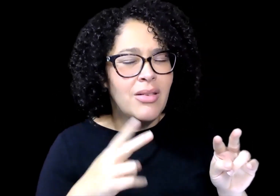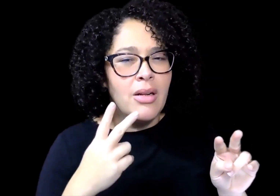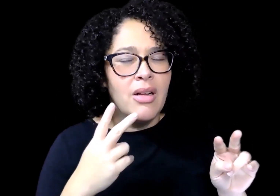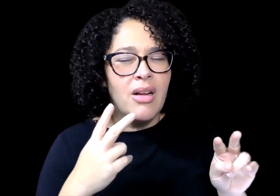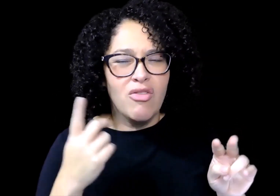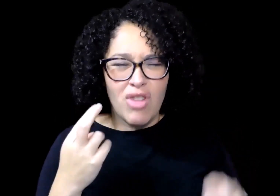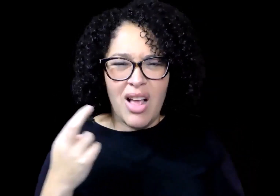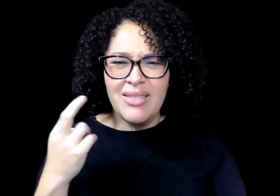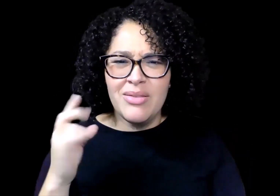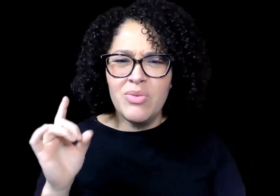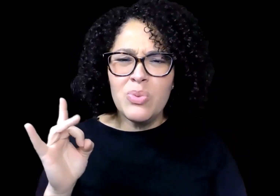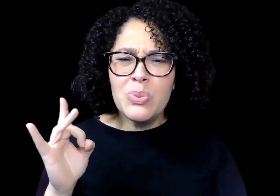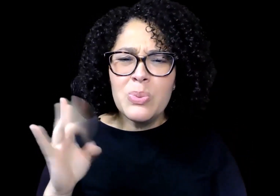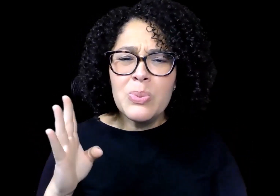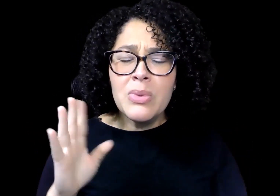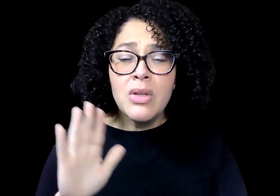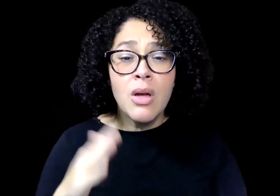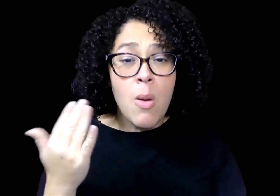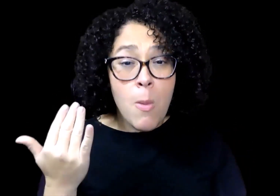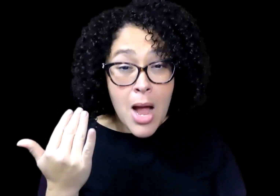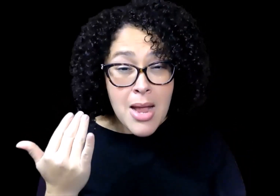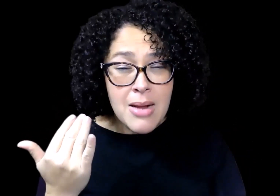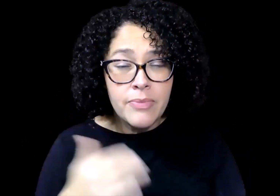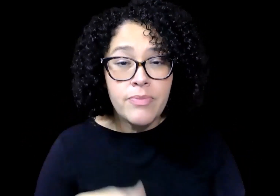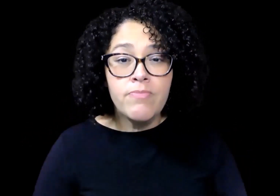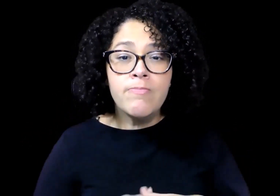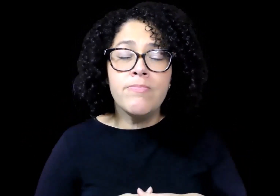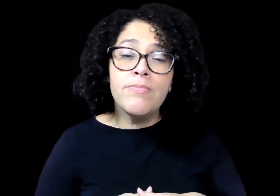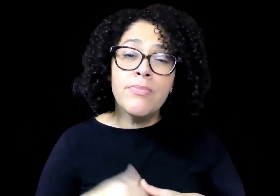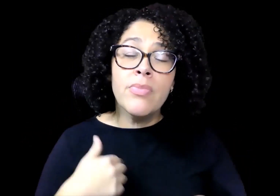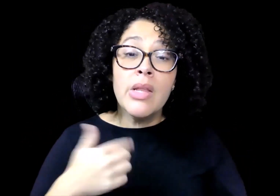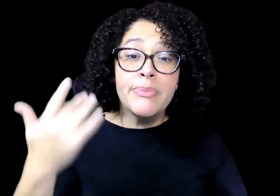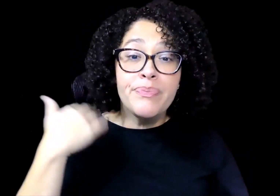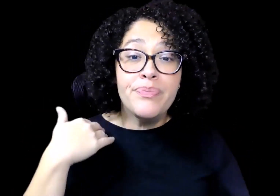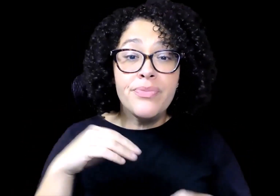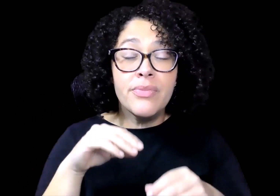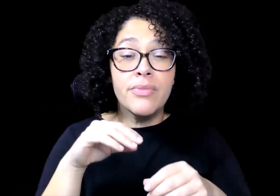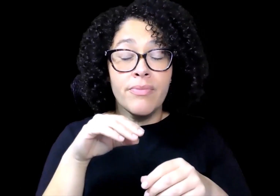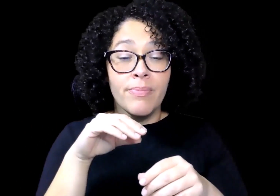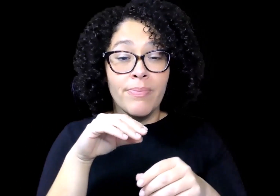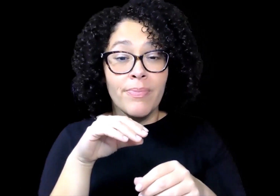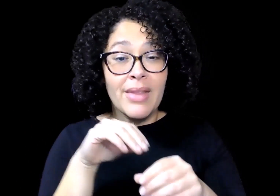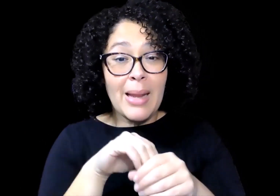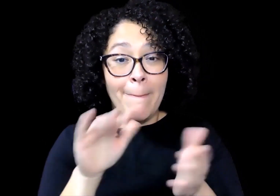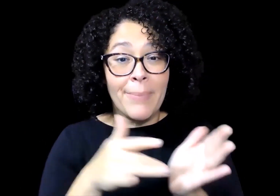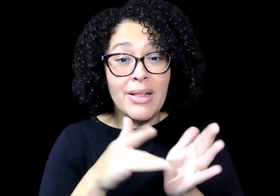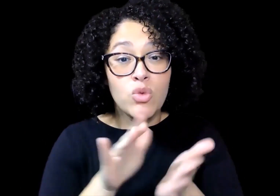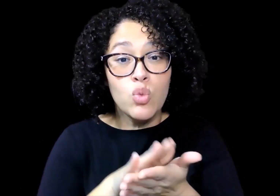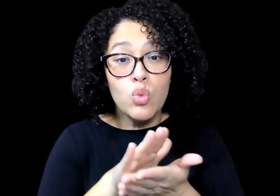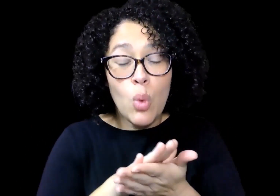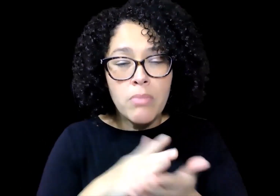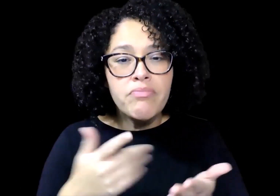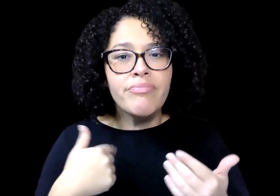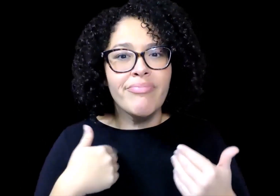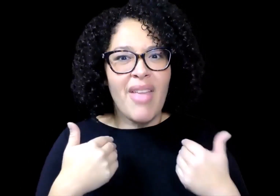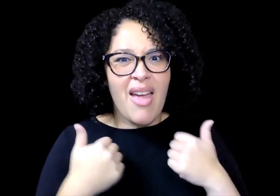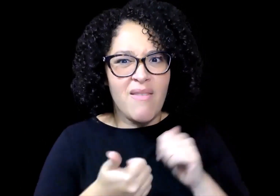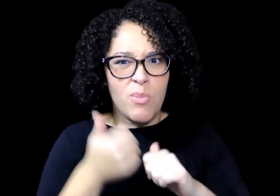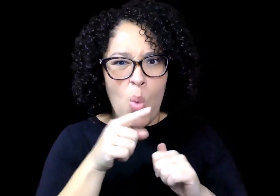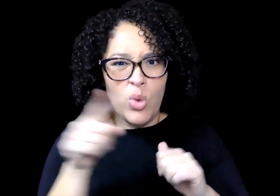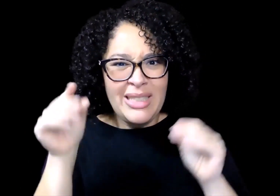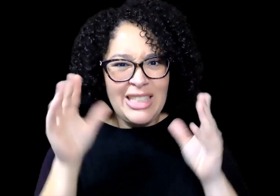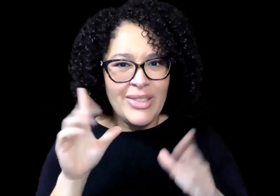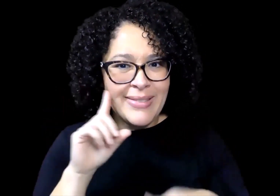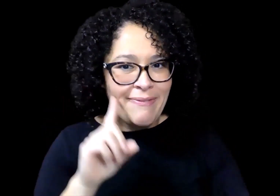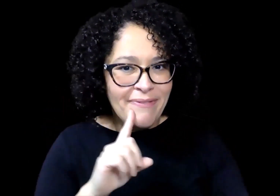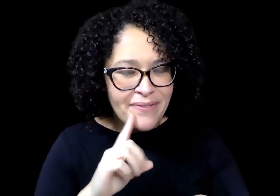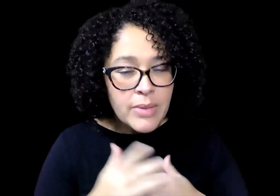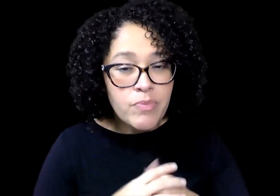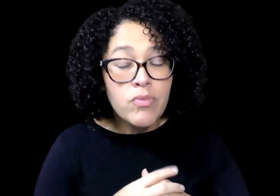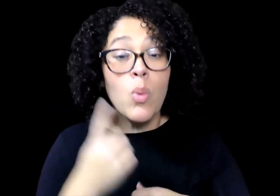through and I thought I've been through that myself I remember back in middle school I had